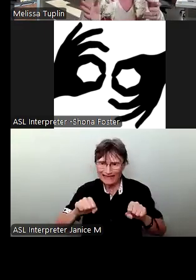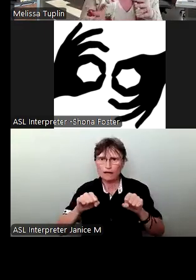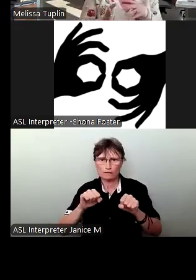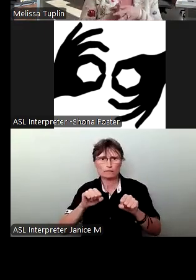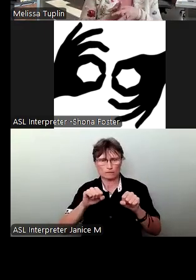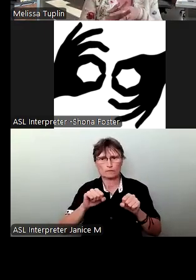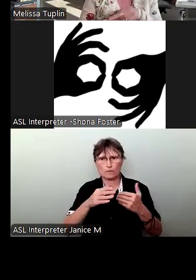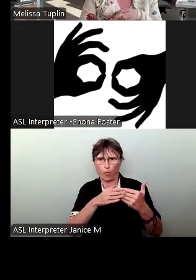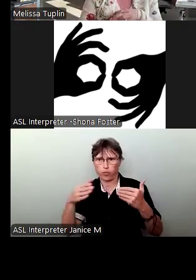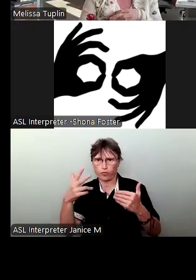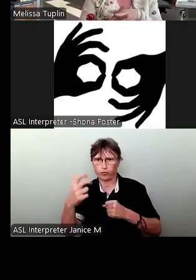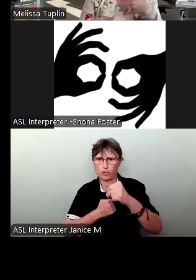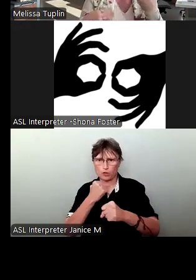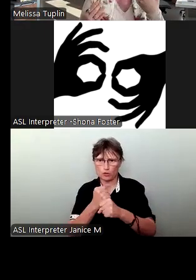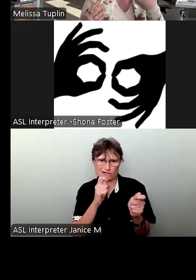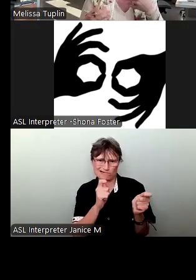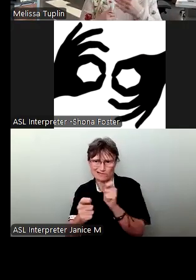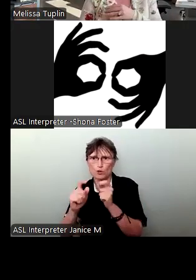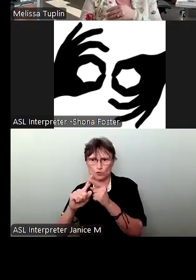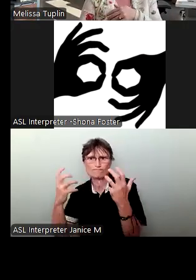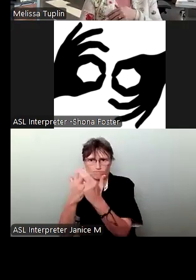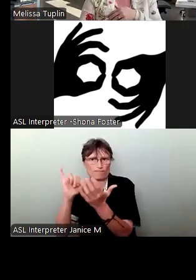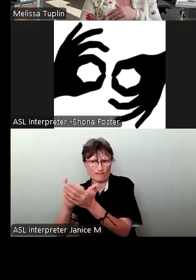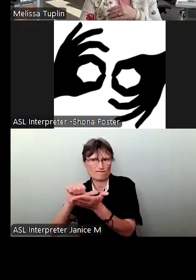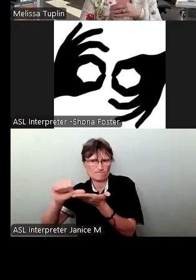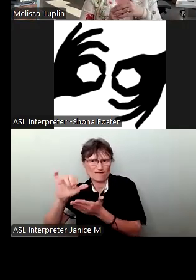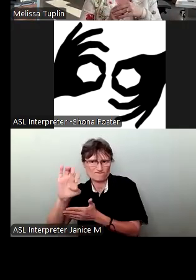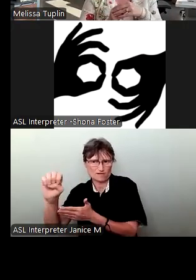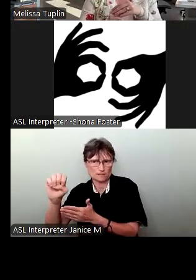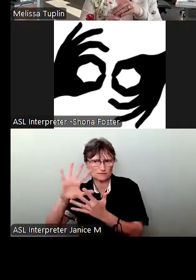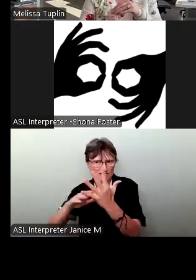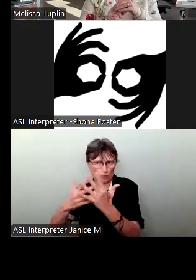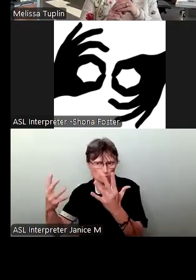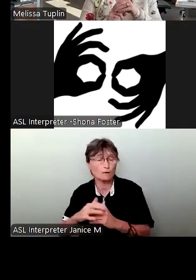when I was talking about the definition of Professional Arts Organizations for the